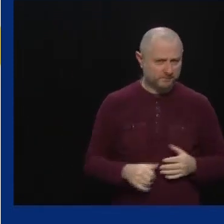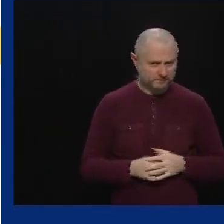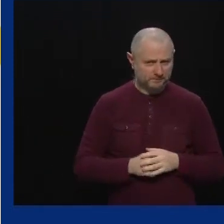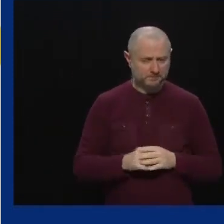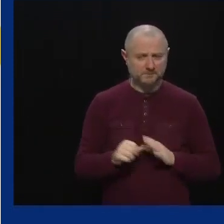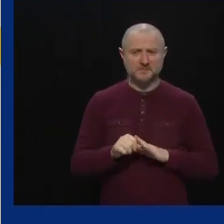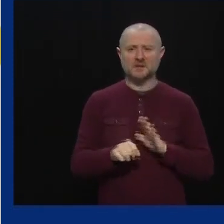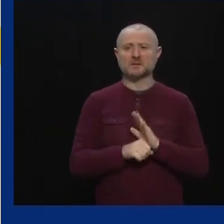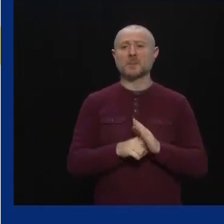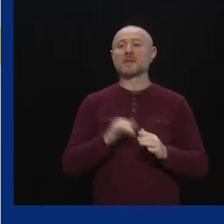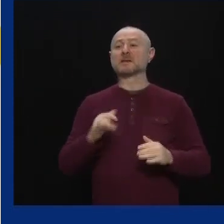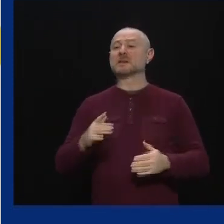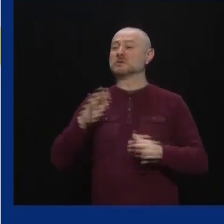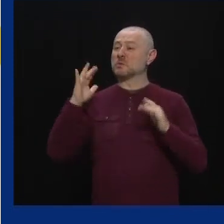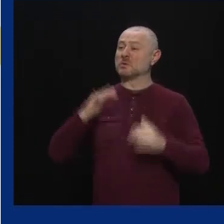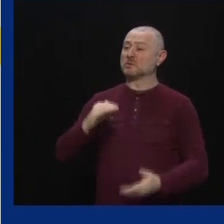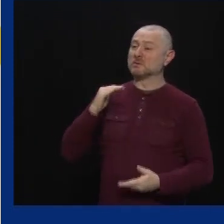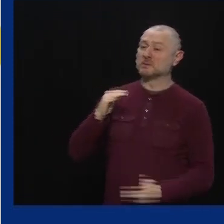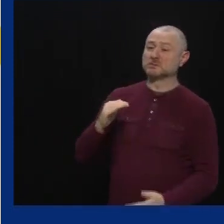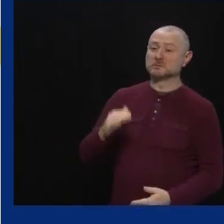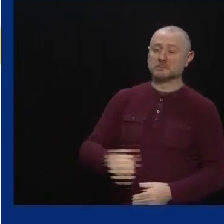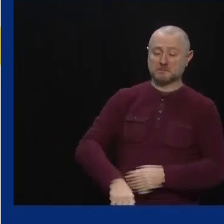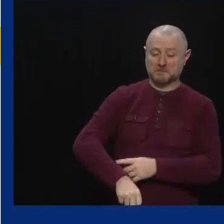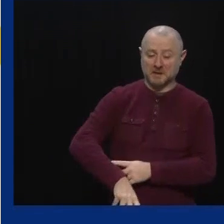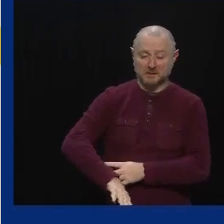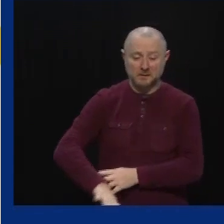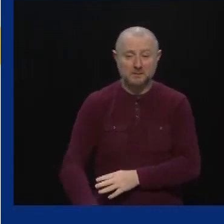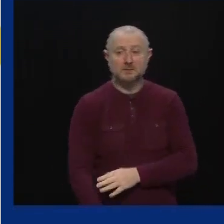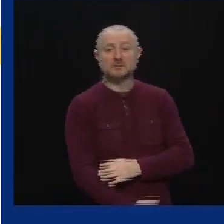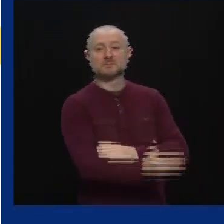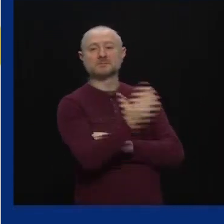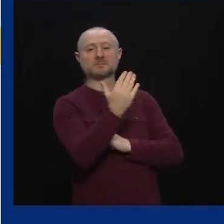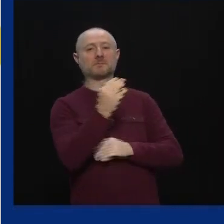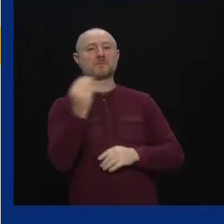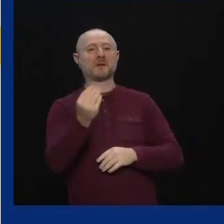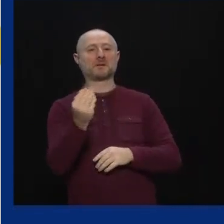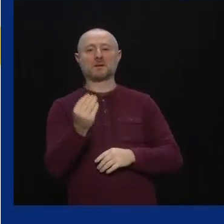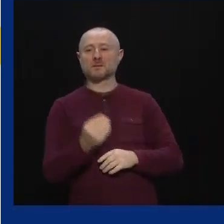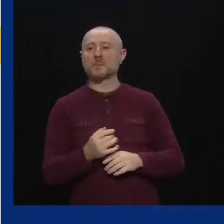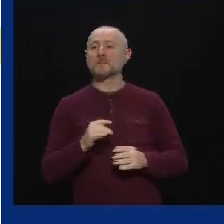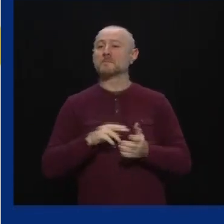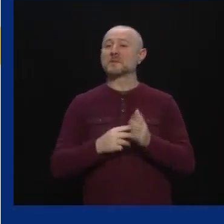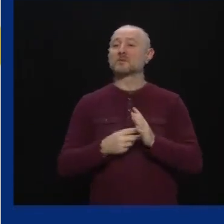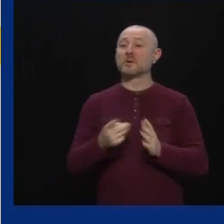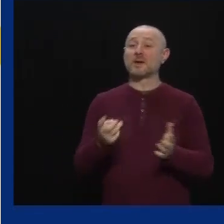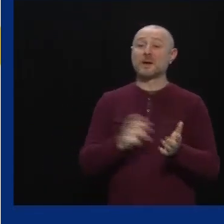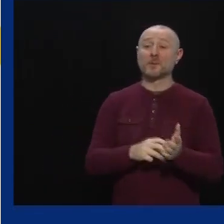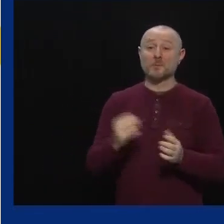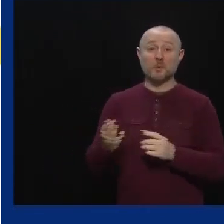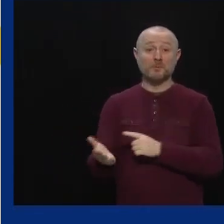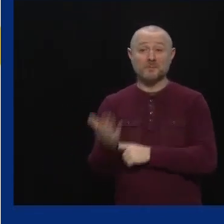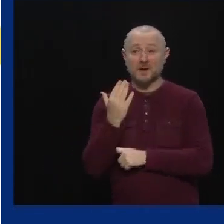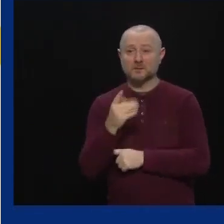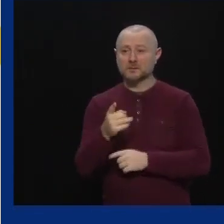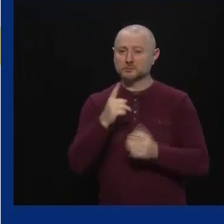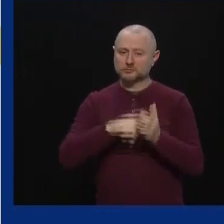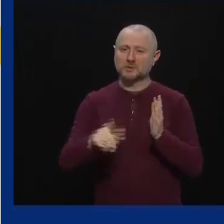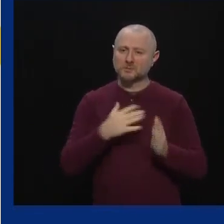WE EXPECT WIND GUSTS OVER 45 MILES AN HOUR ACROSS MUCH OF THE STATE. THE MOST INTENSE SNOW WILL FALL